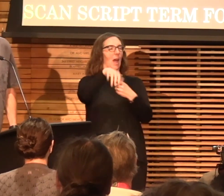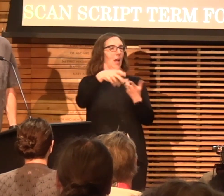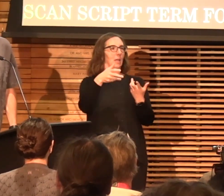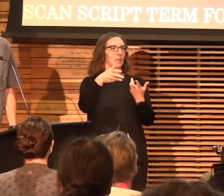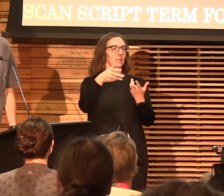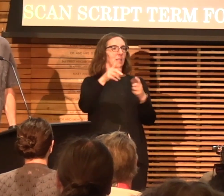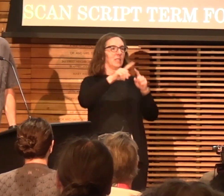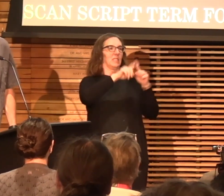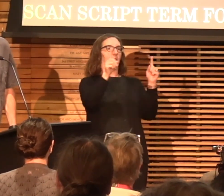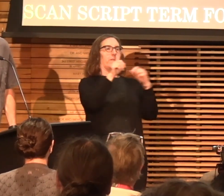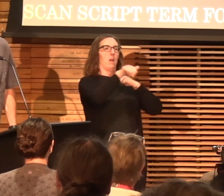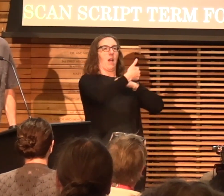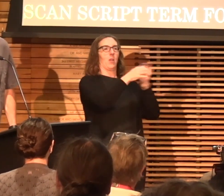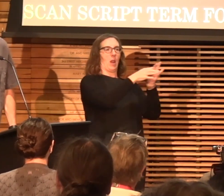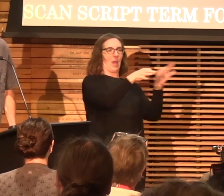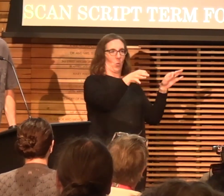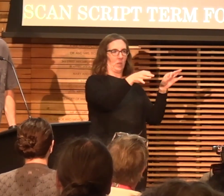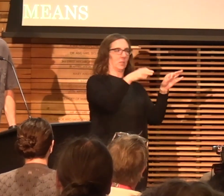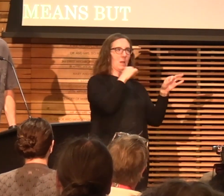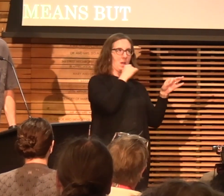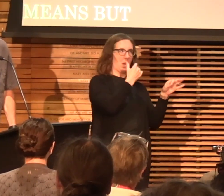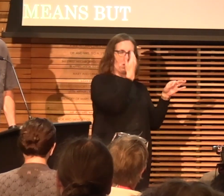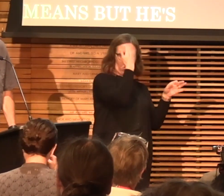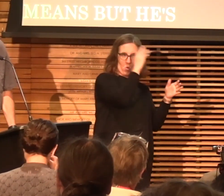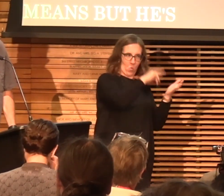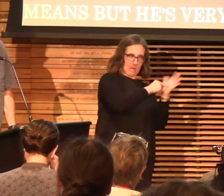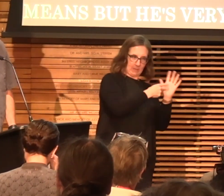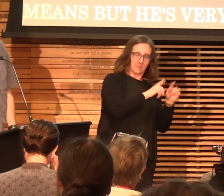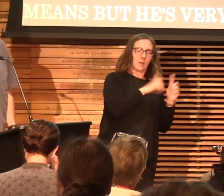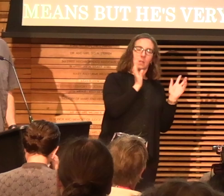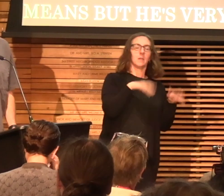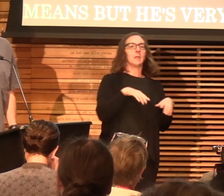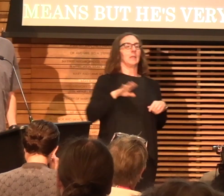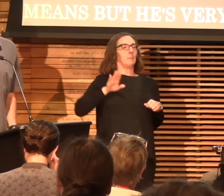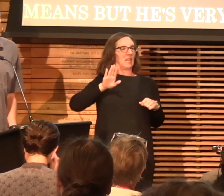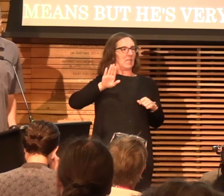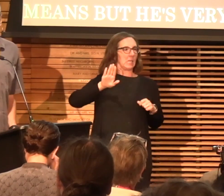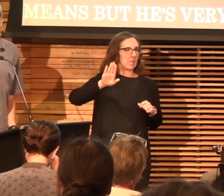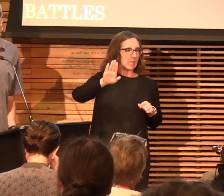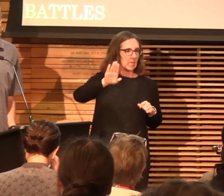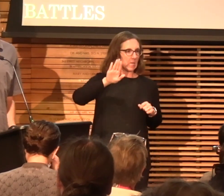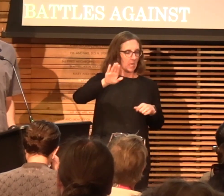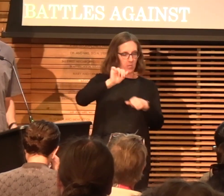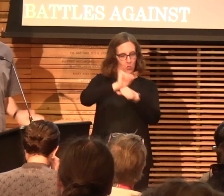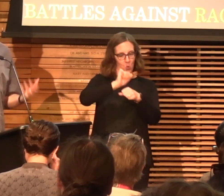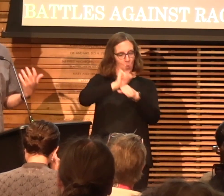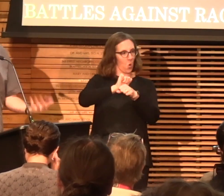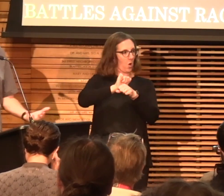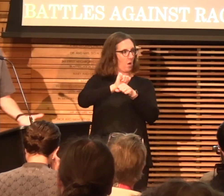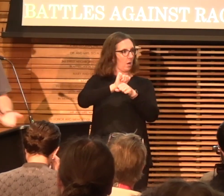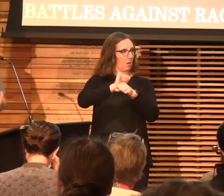But he's very associated with his battles against racial prejudice in South Africa. Very well-known.